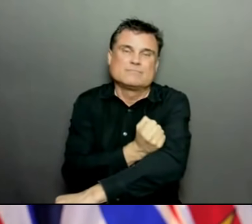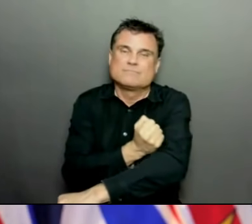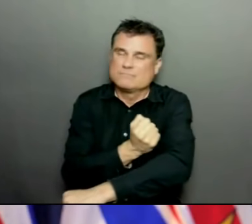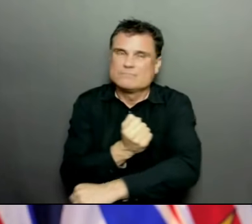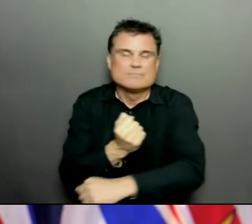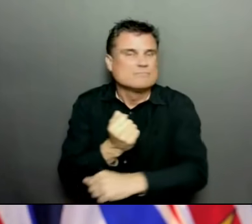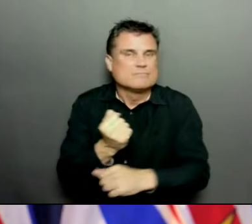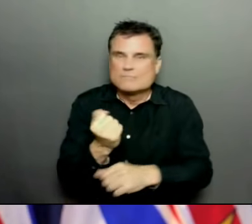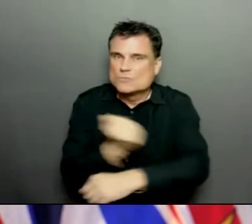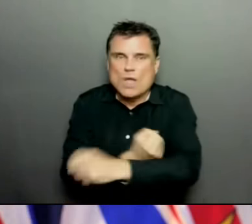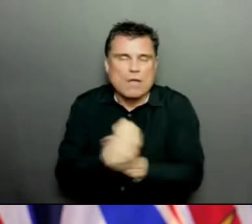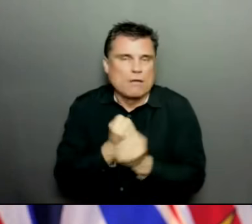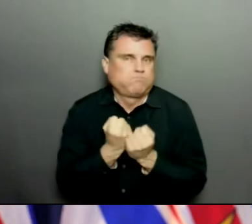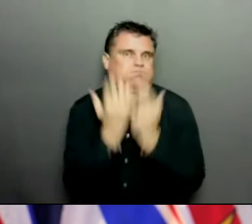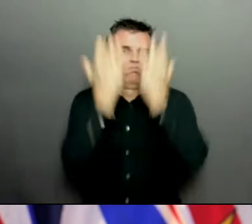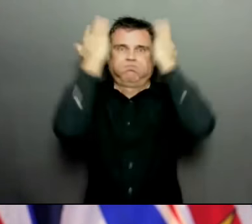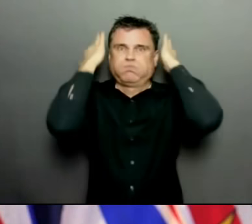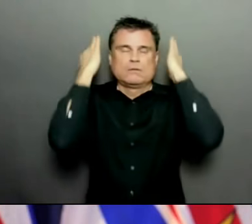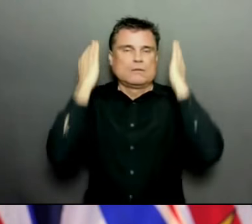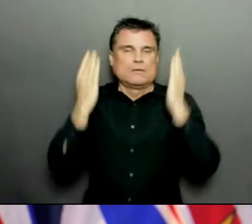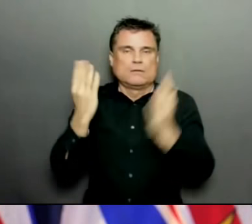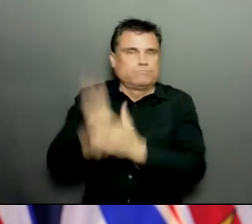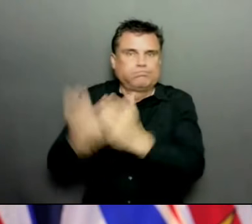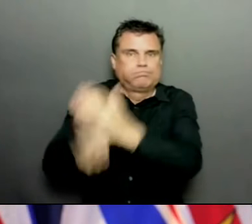to work